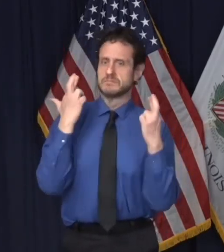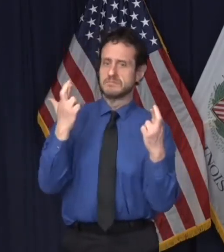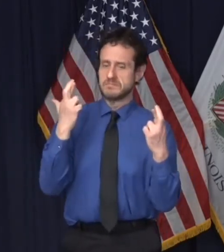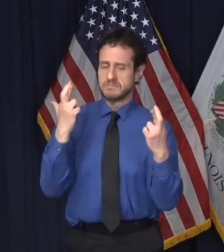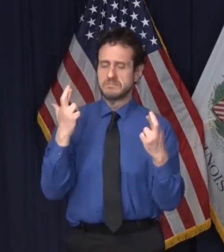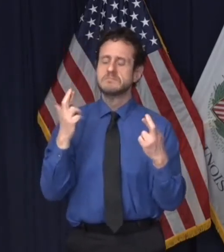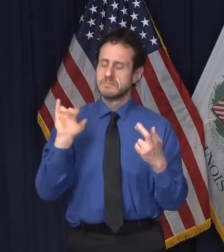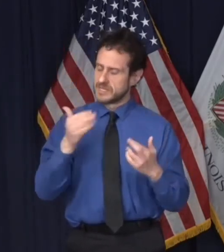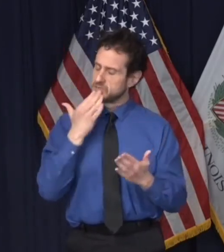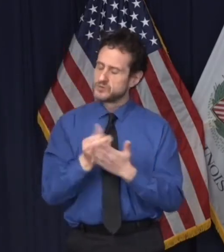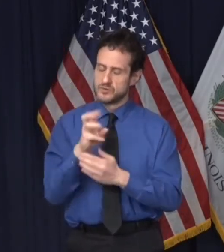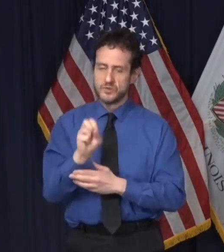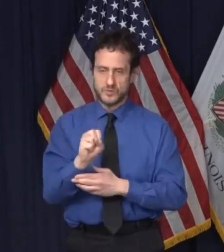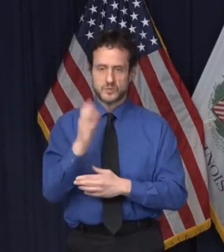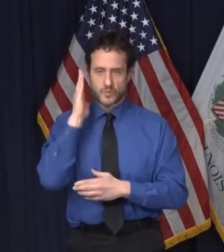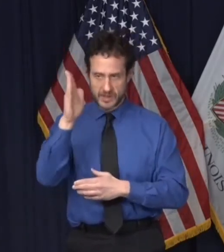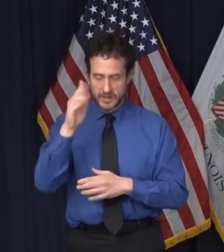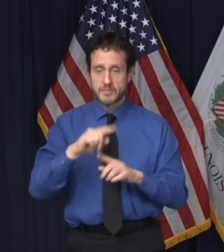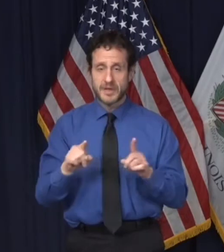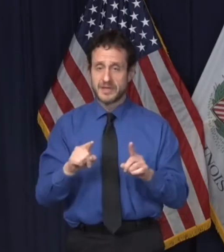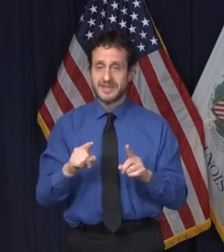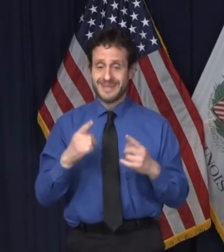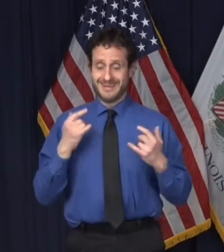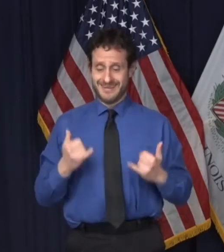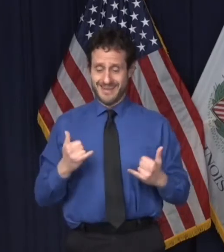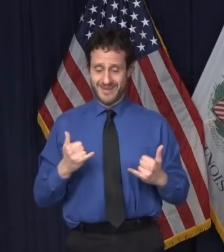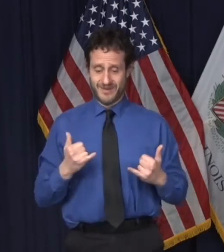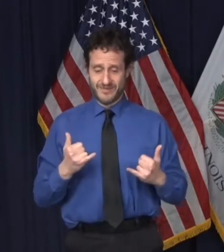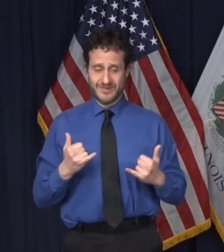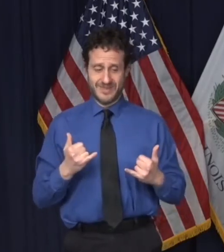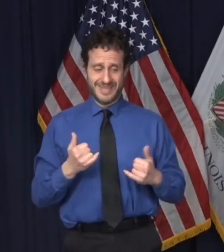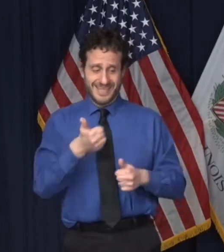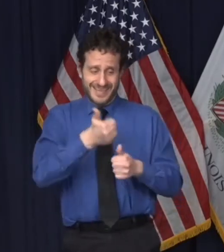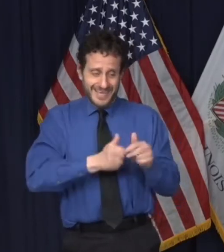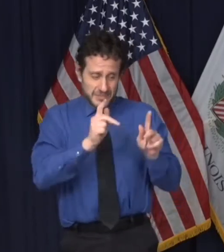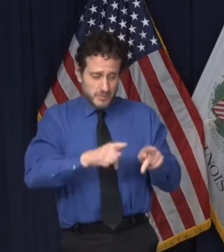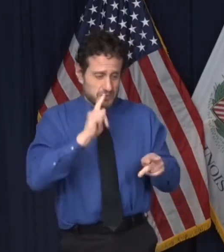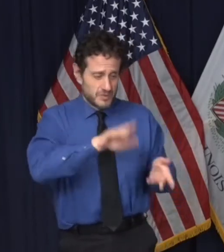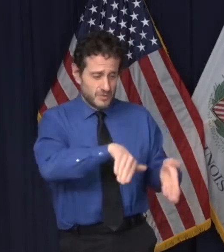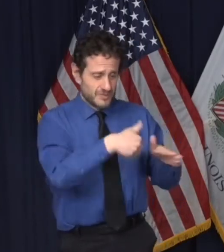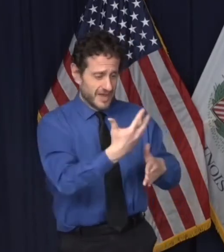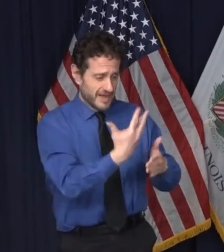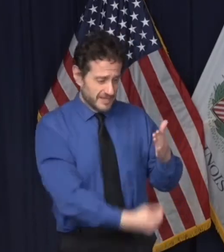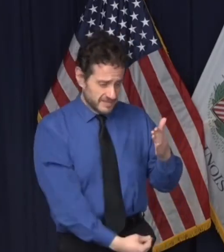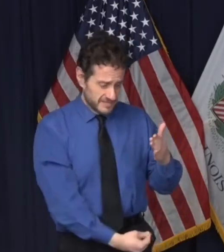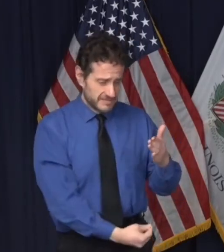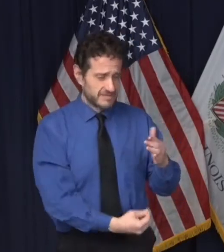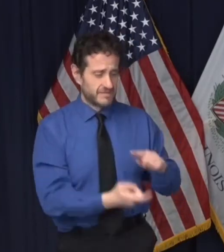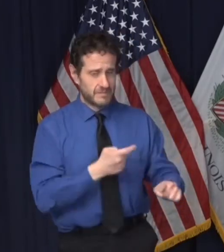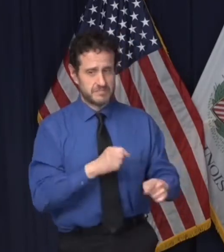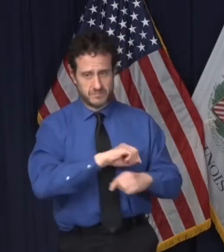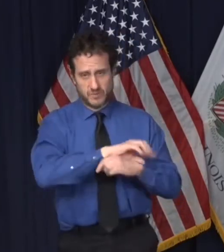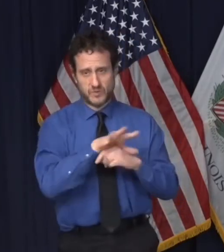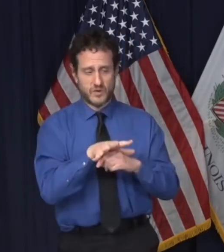THAT WILL BE GOOD NEWS, BUT IT DOESN'T CHANGE THE FACT THAT EACH AND EVERY LIFE THAT WE LOSE TO THIS VIRUS IS AN IMMENSE